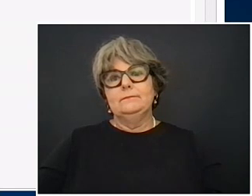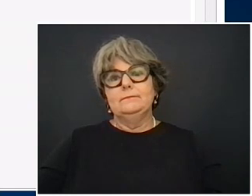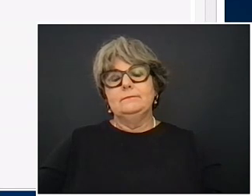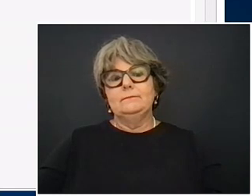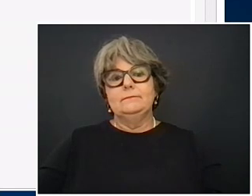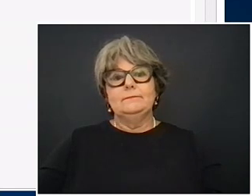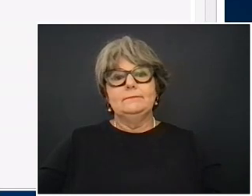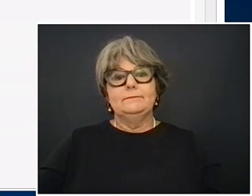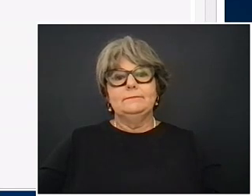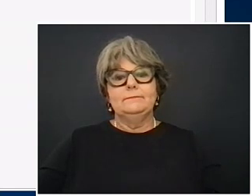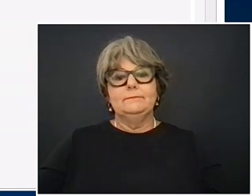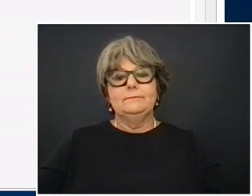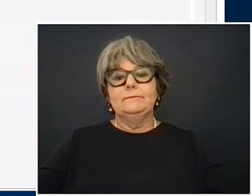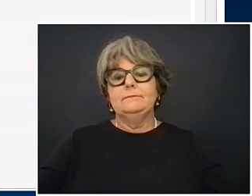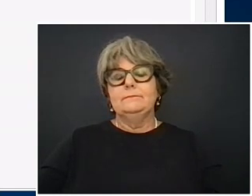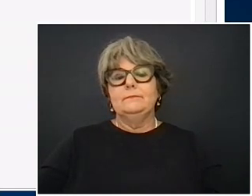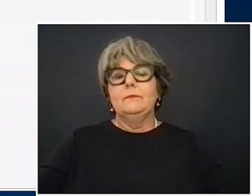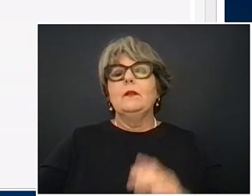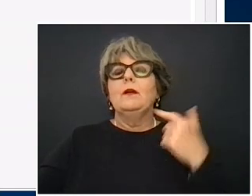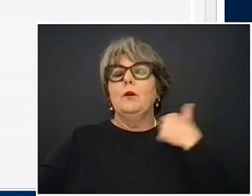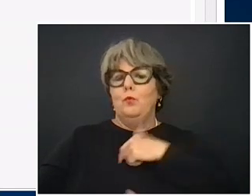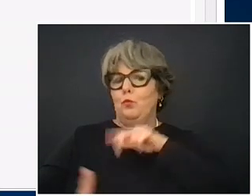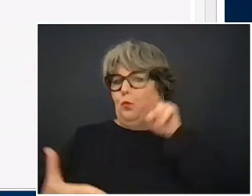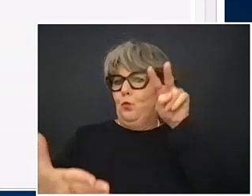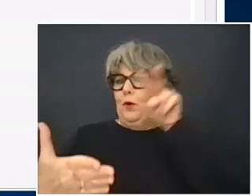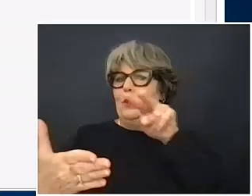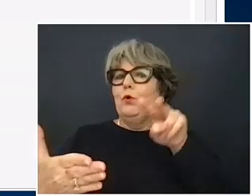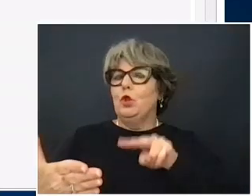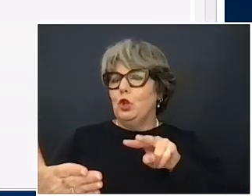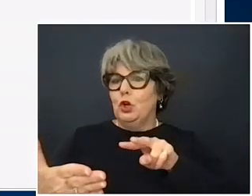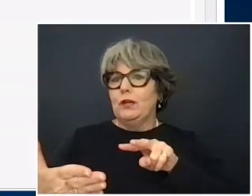Yeah, I would say we would take a look at it. I don't- I can't honestly recall if